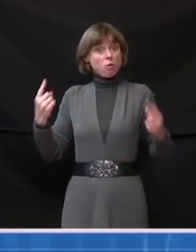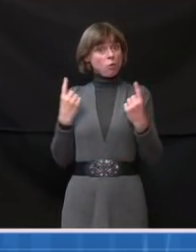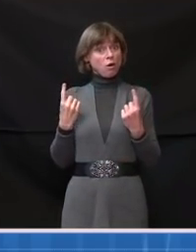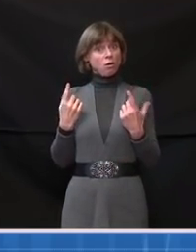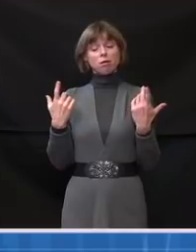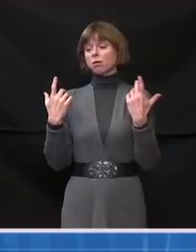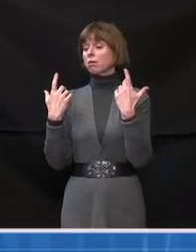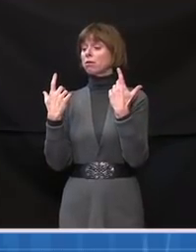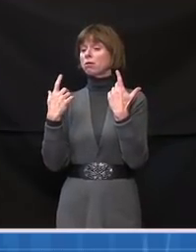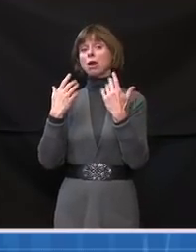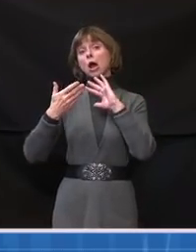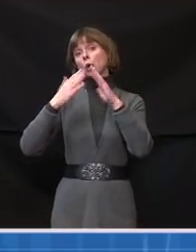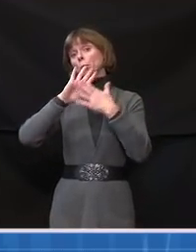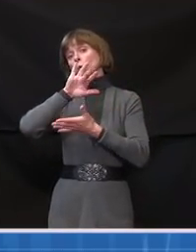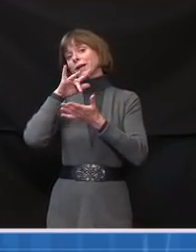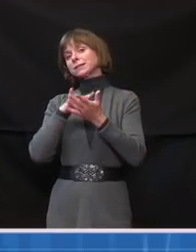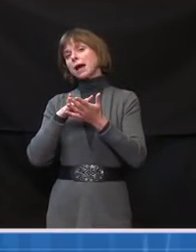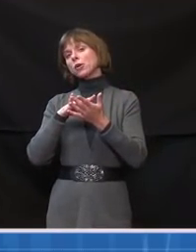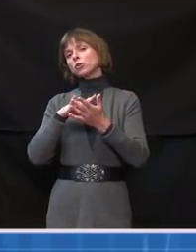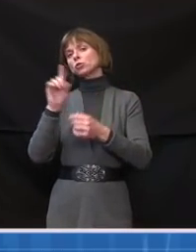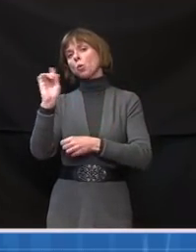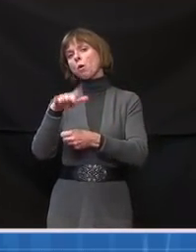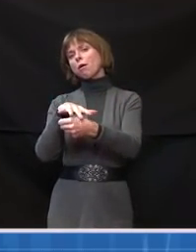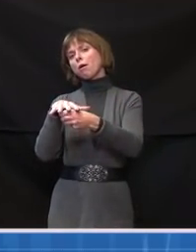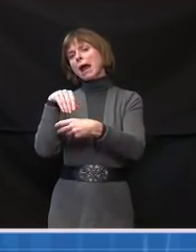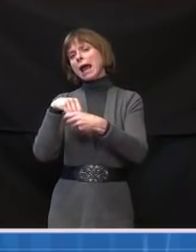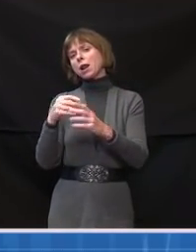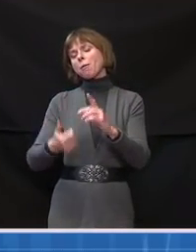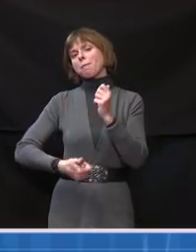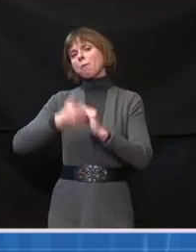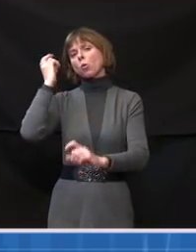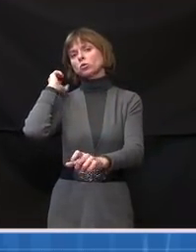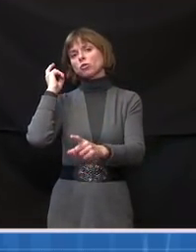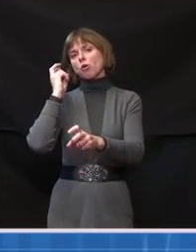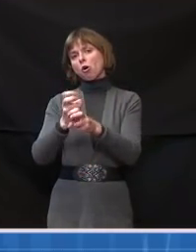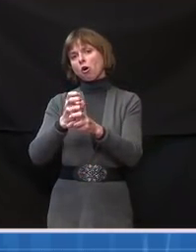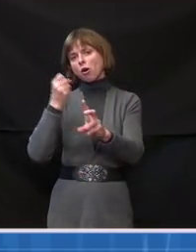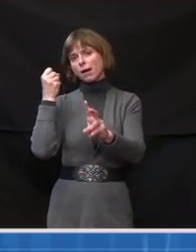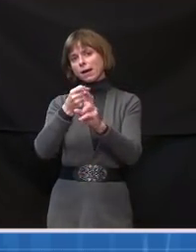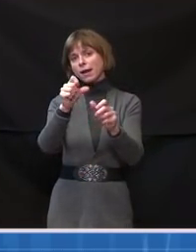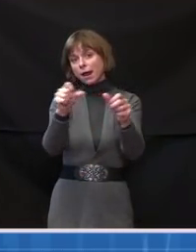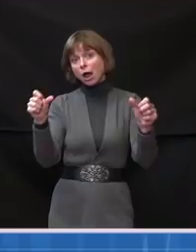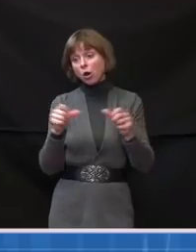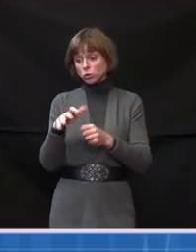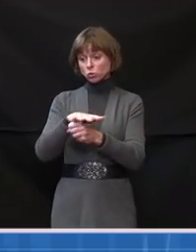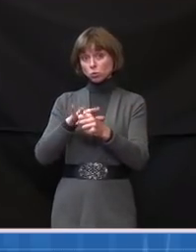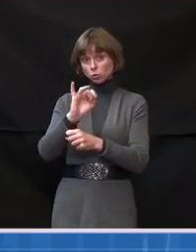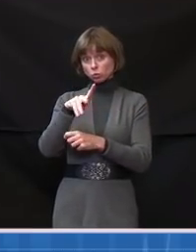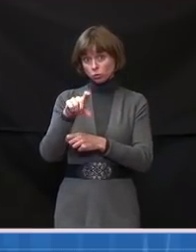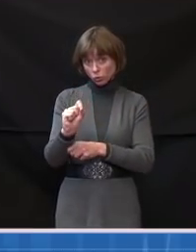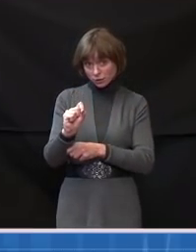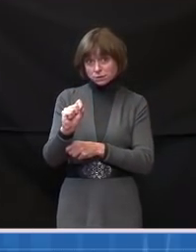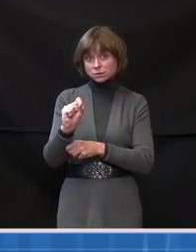located in the hardest-hit areas, mobile units, the community health center program we’re launching today,